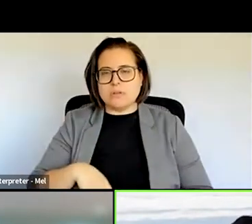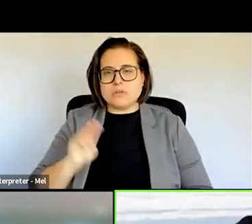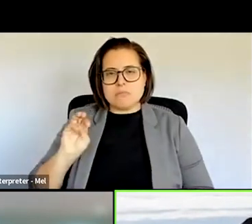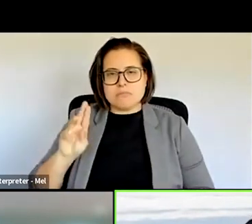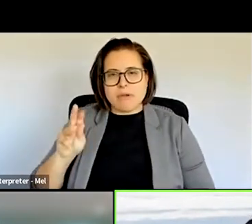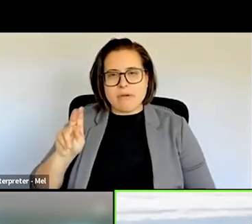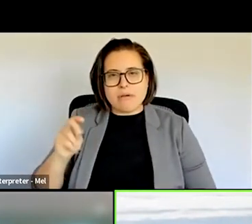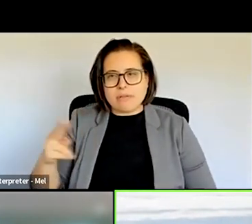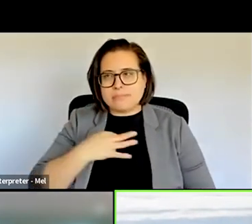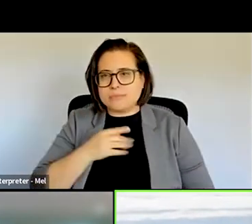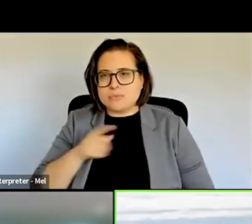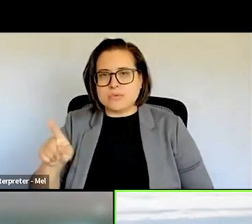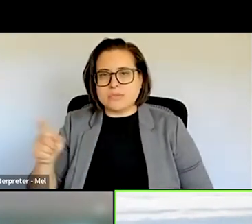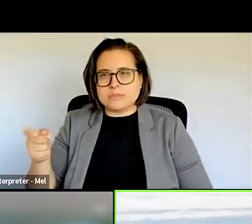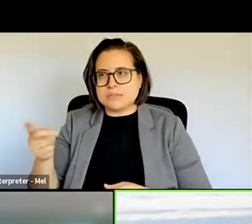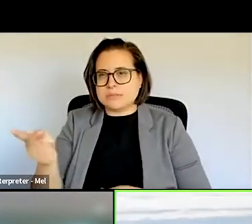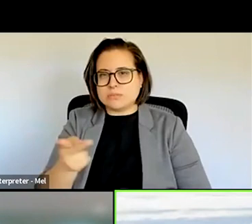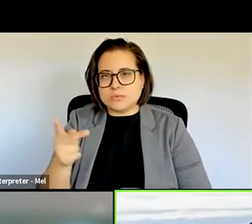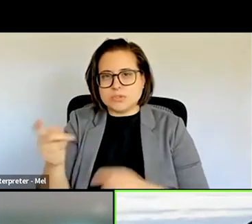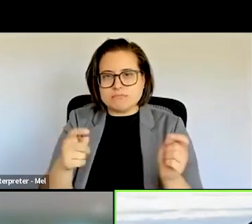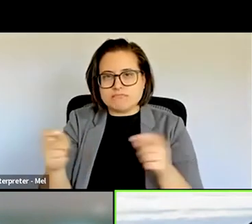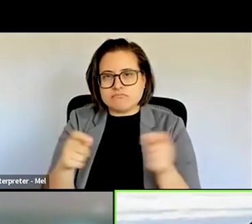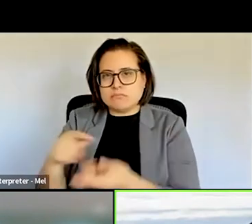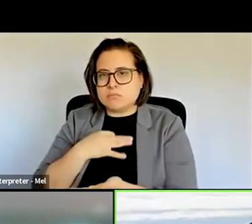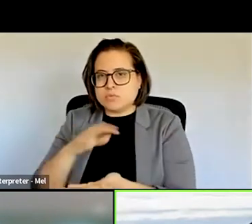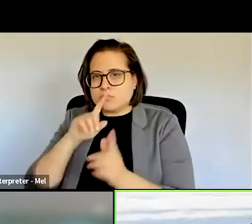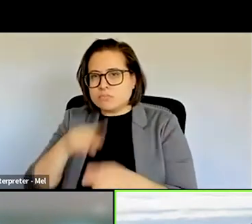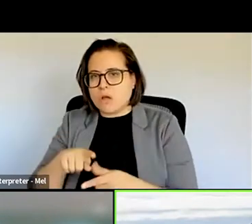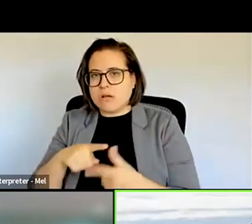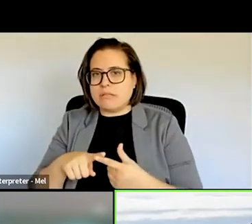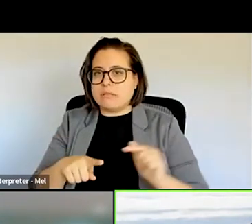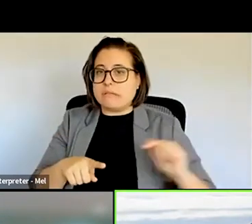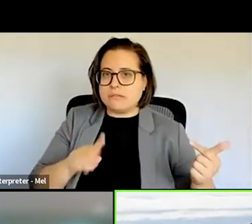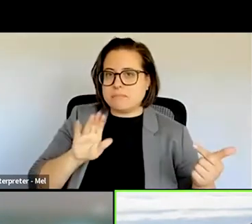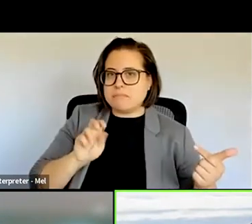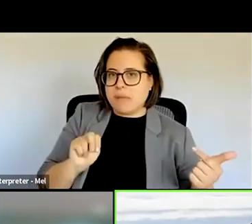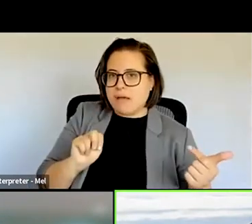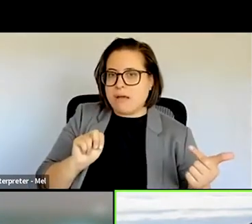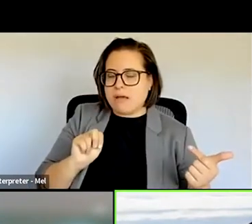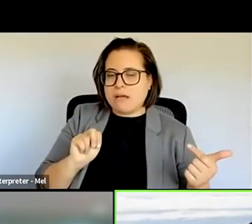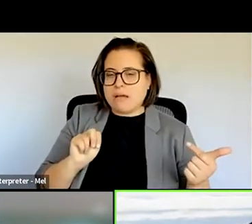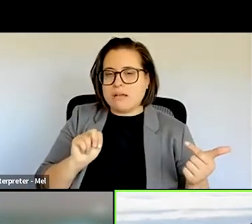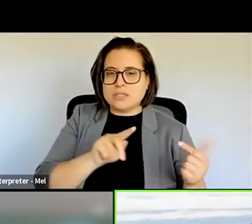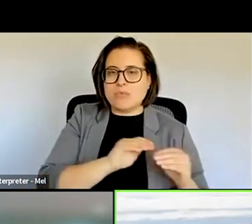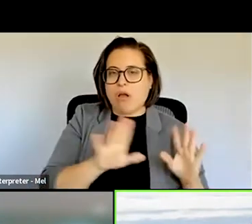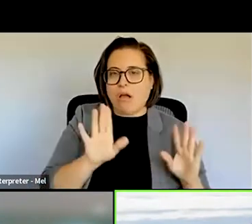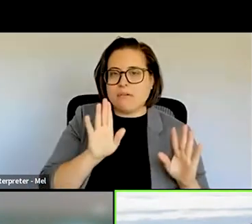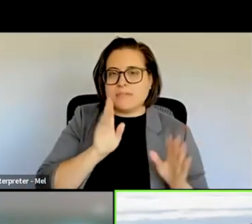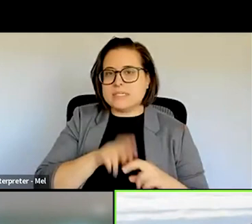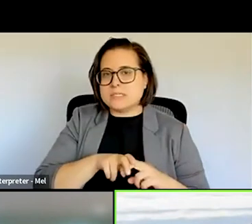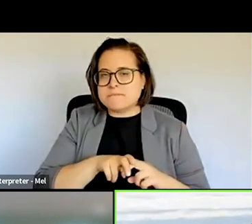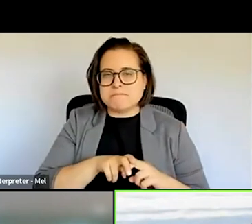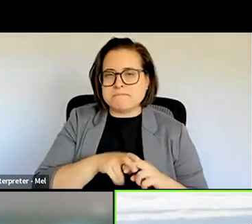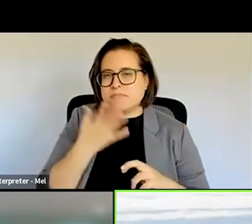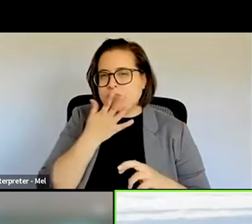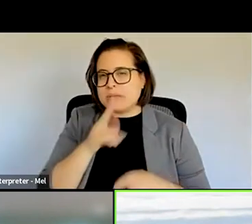to those things and then I think Ben I want to acknowledge your obvious reaction to what Monica